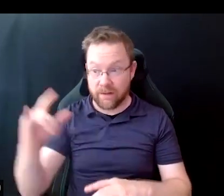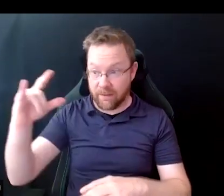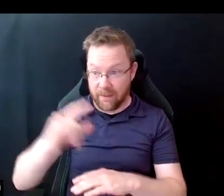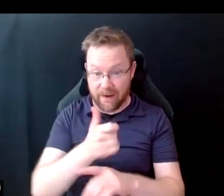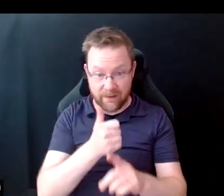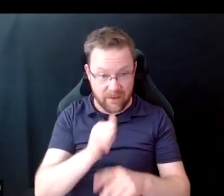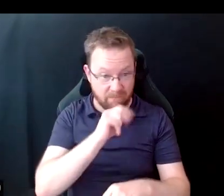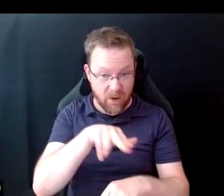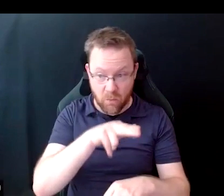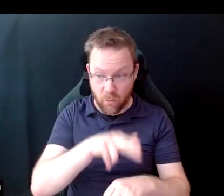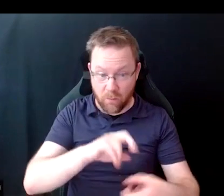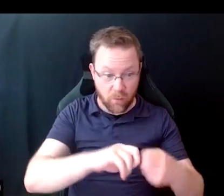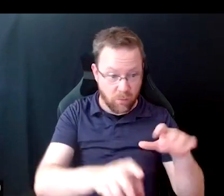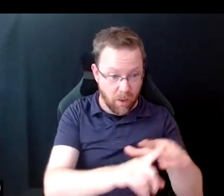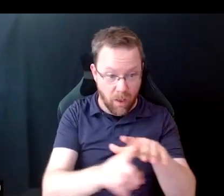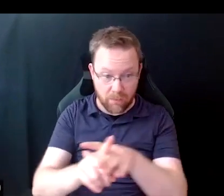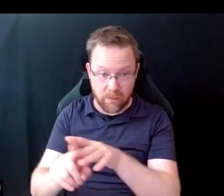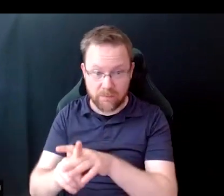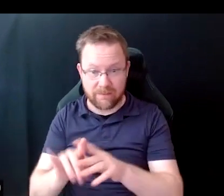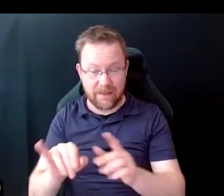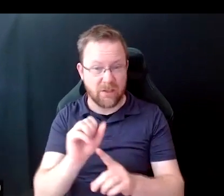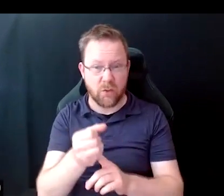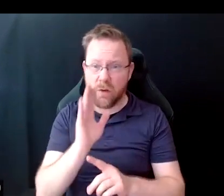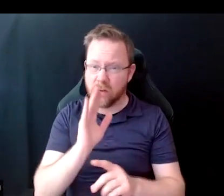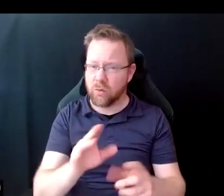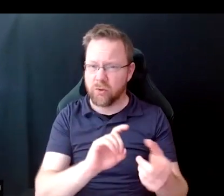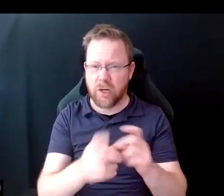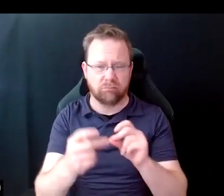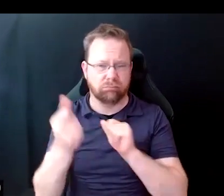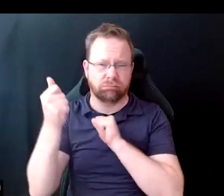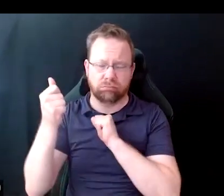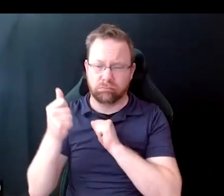but those are going to be changing rapidly. The next slide, please.